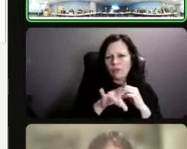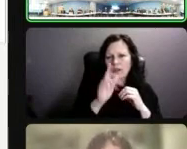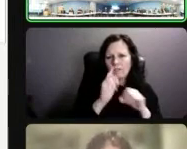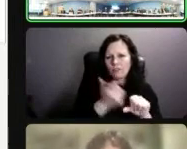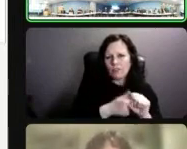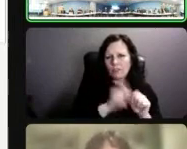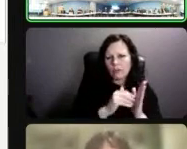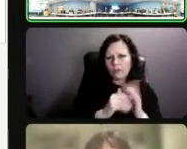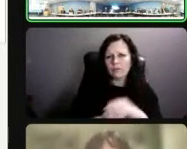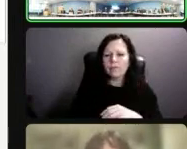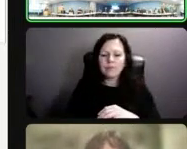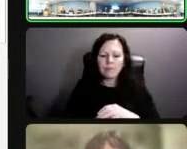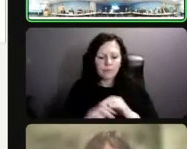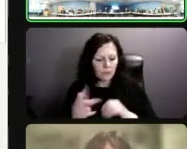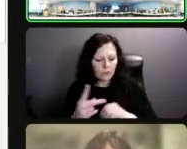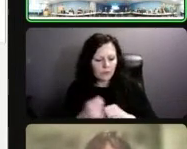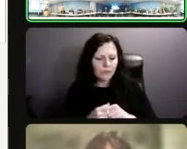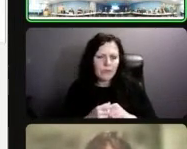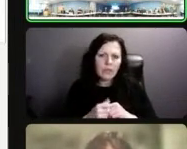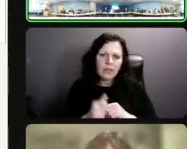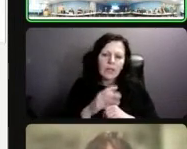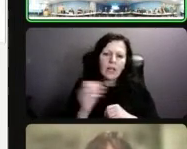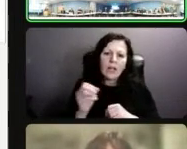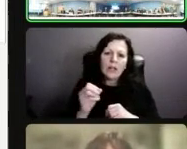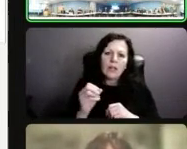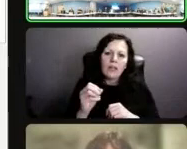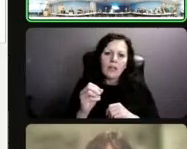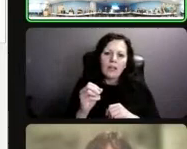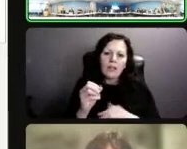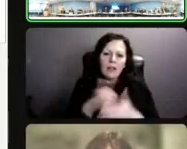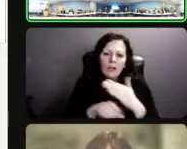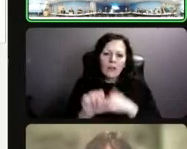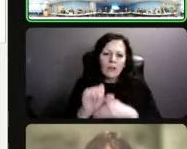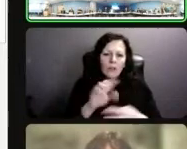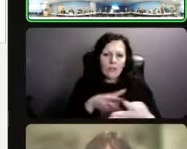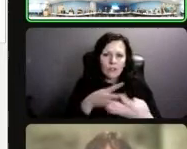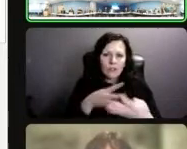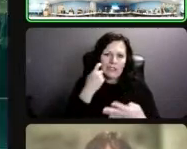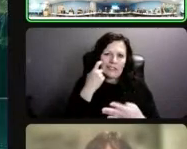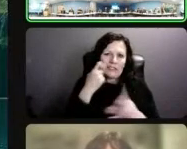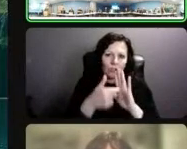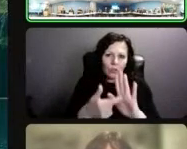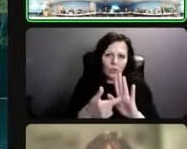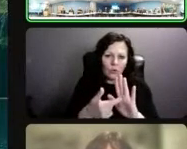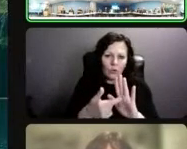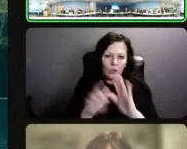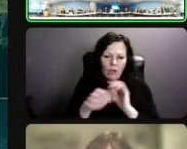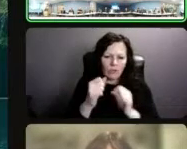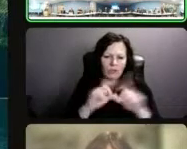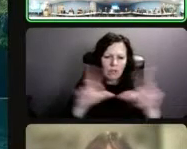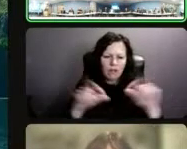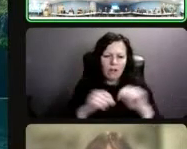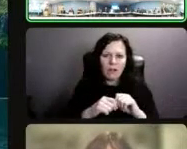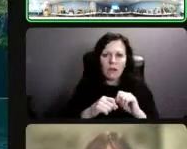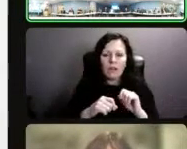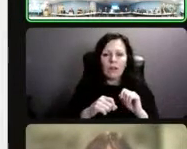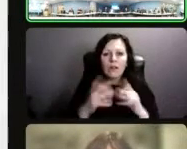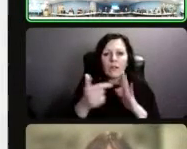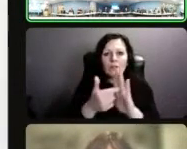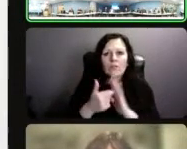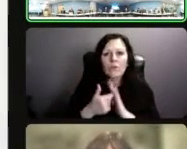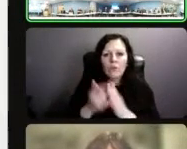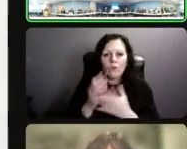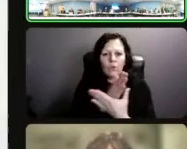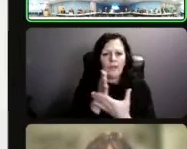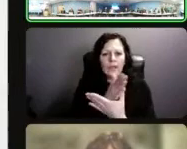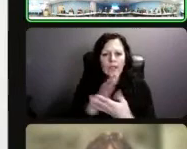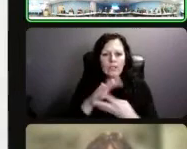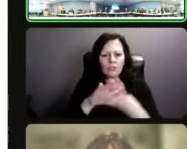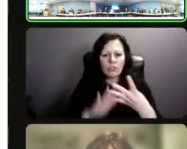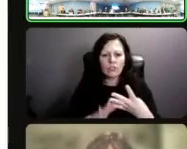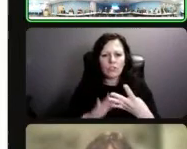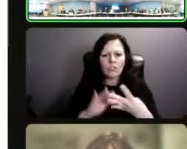AN ADDITIONAL TWO DOLLARS PER